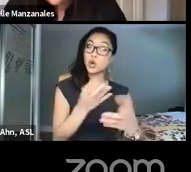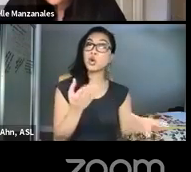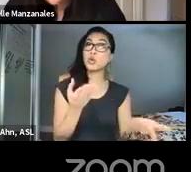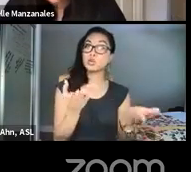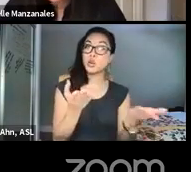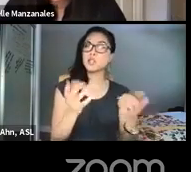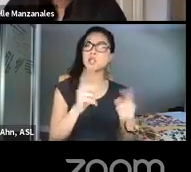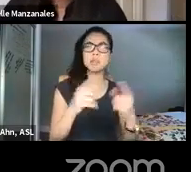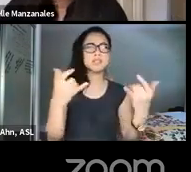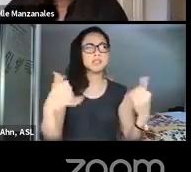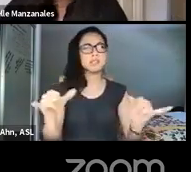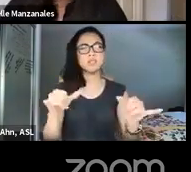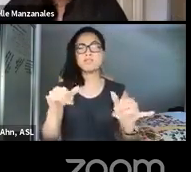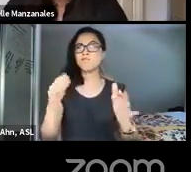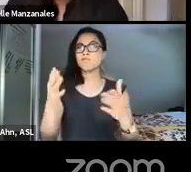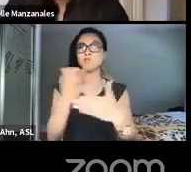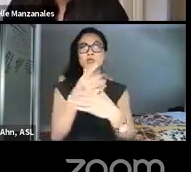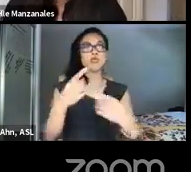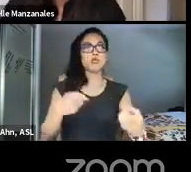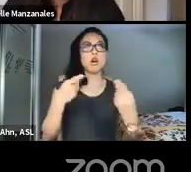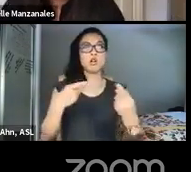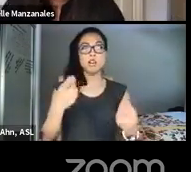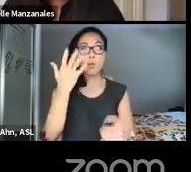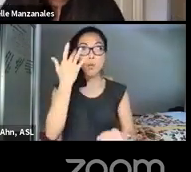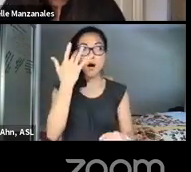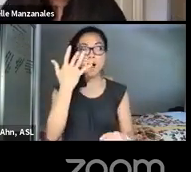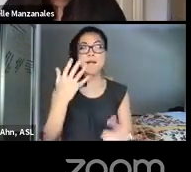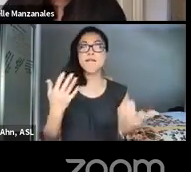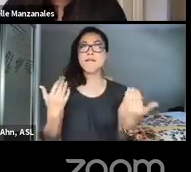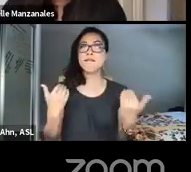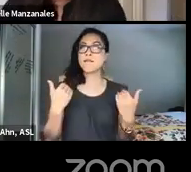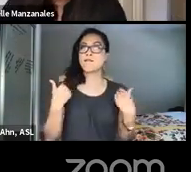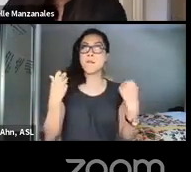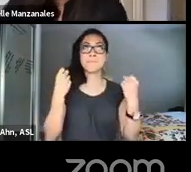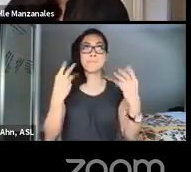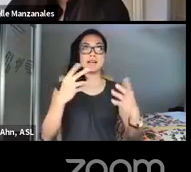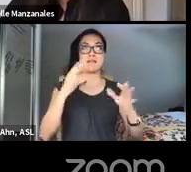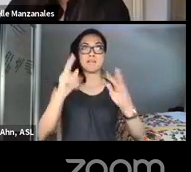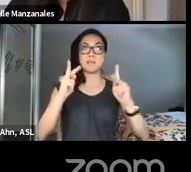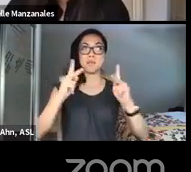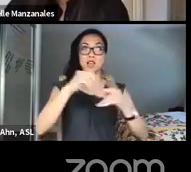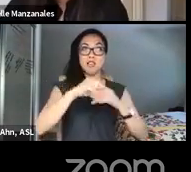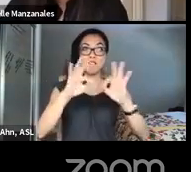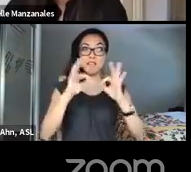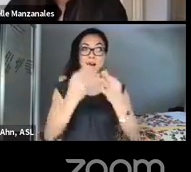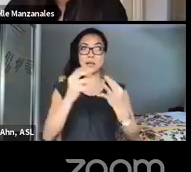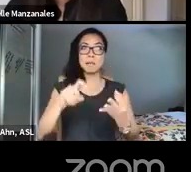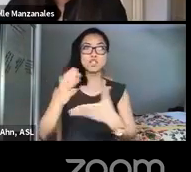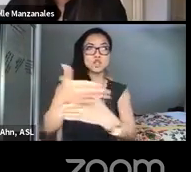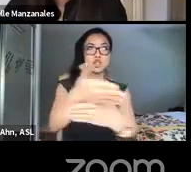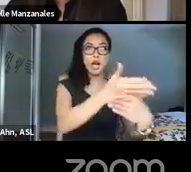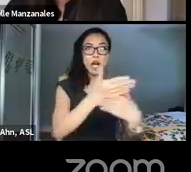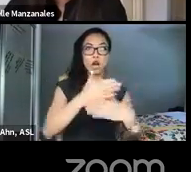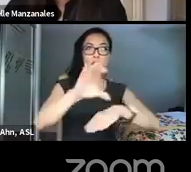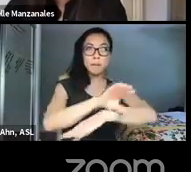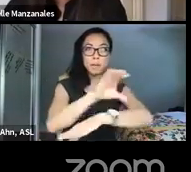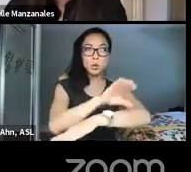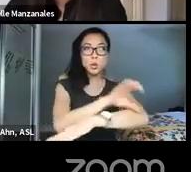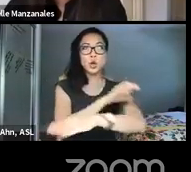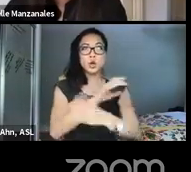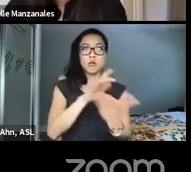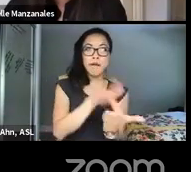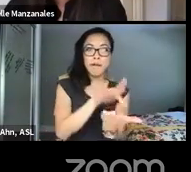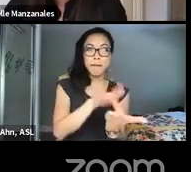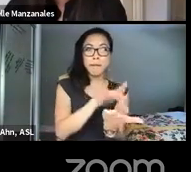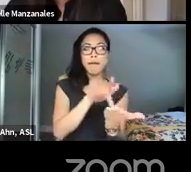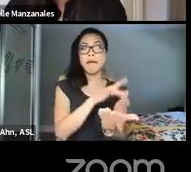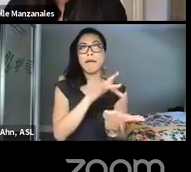happened very, very quickly and moat of the D.O.E. staff, we're still working very hard